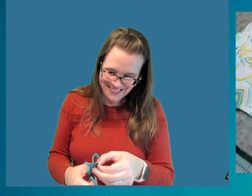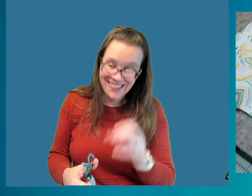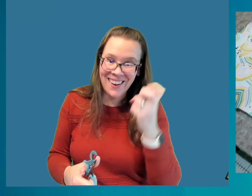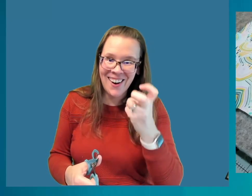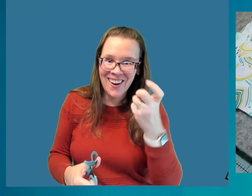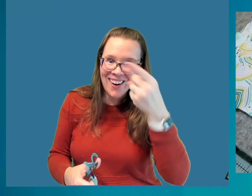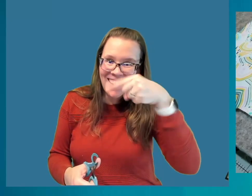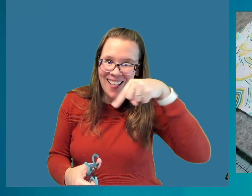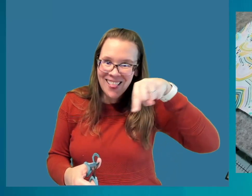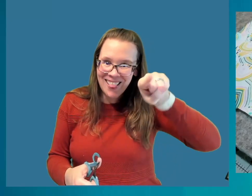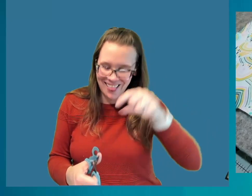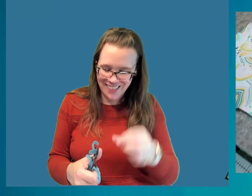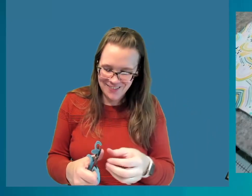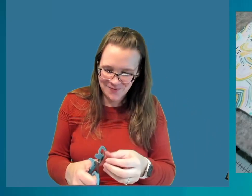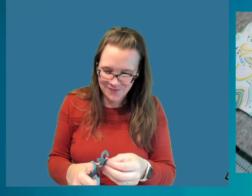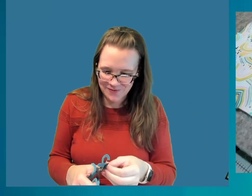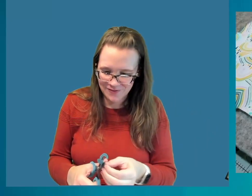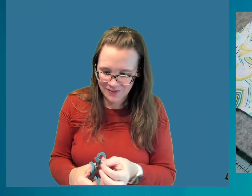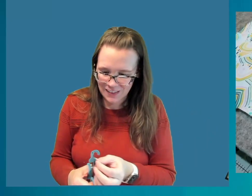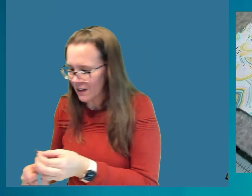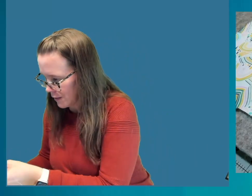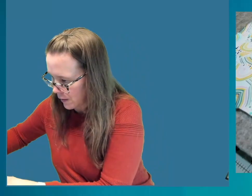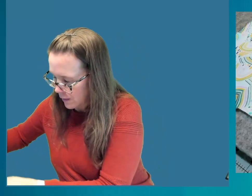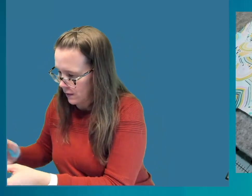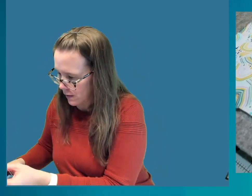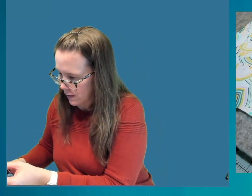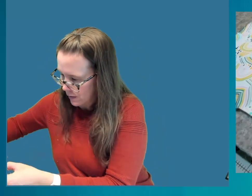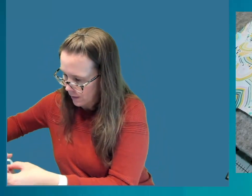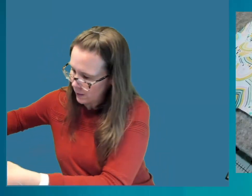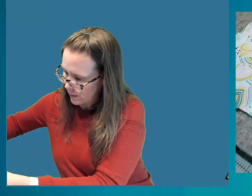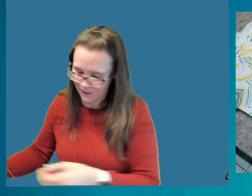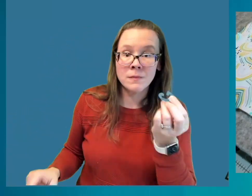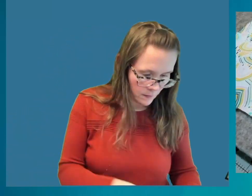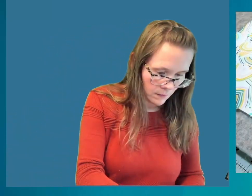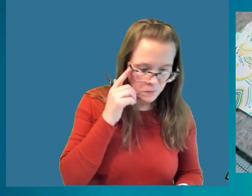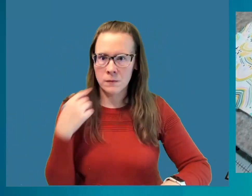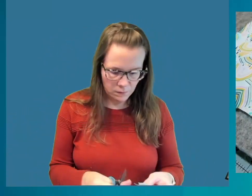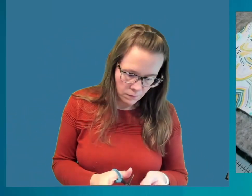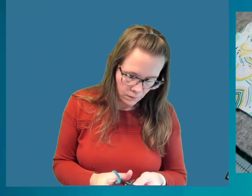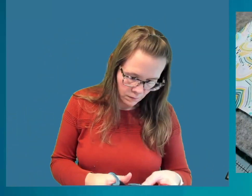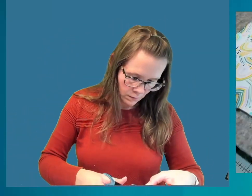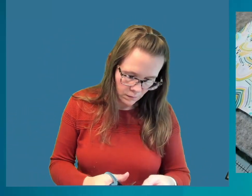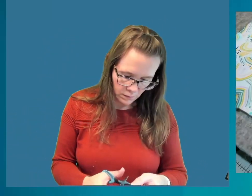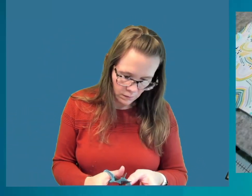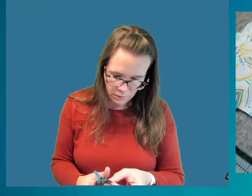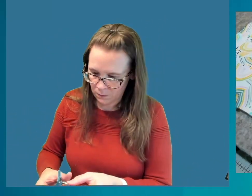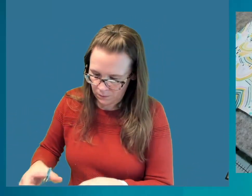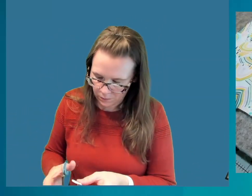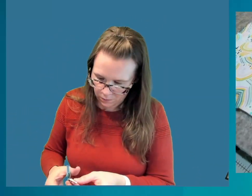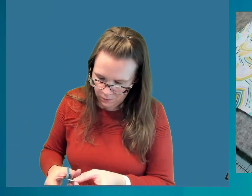this type of applique, so my scissors don't have that much exposure to the paper. Getting inside